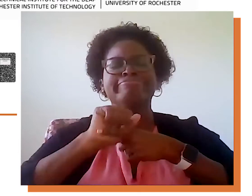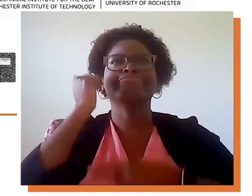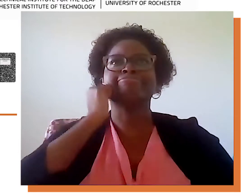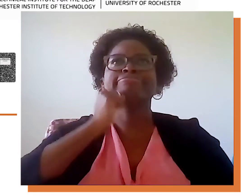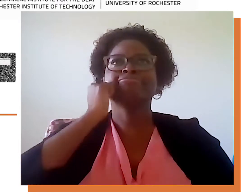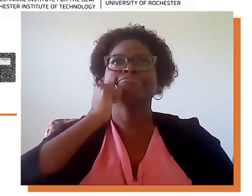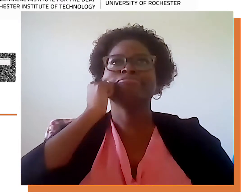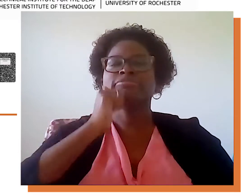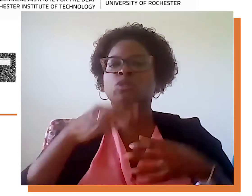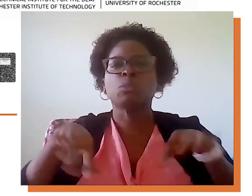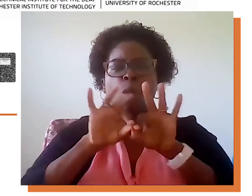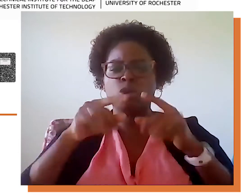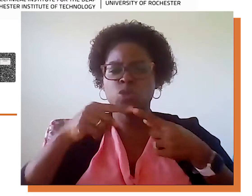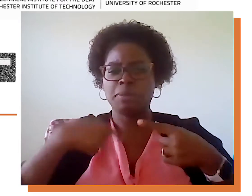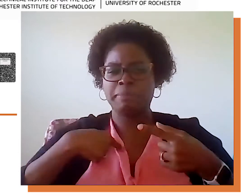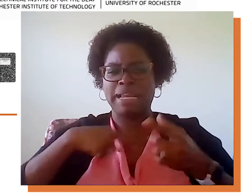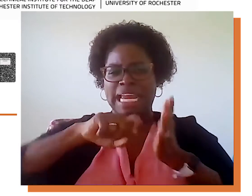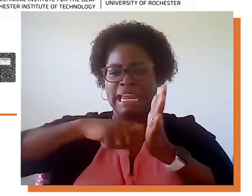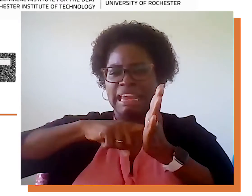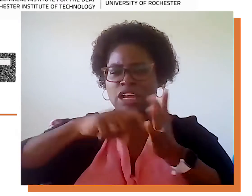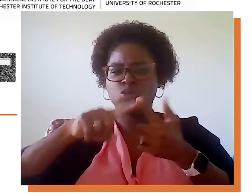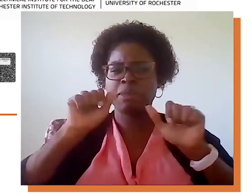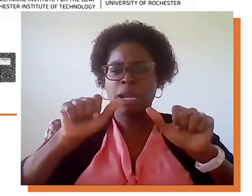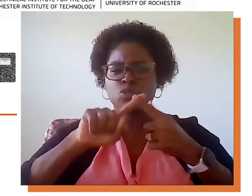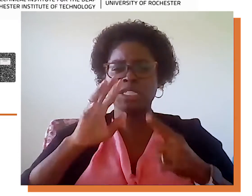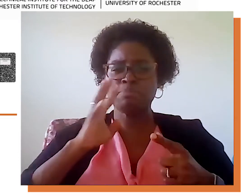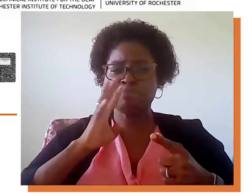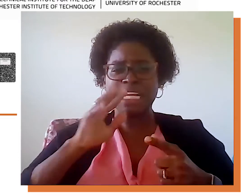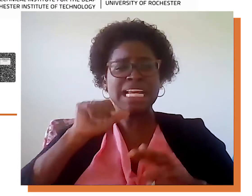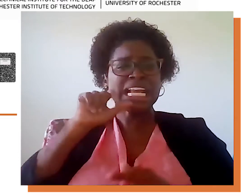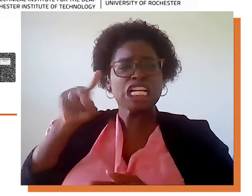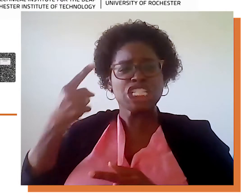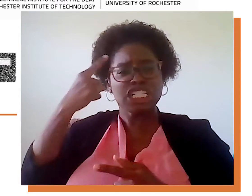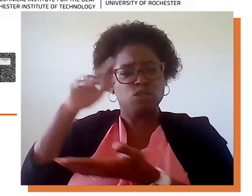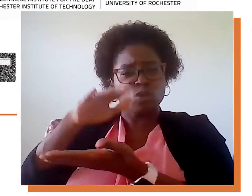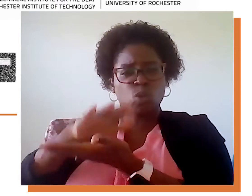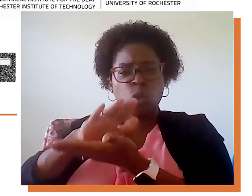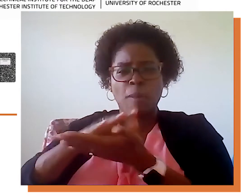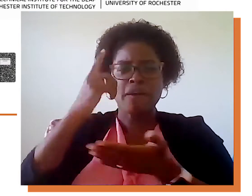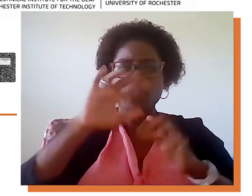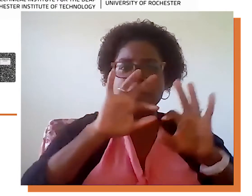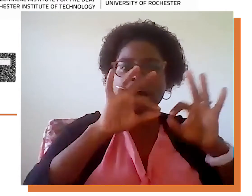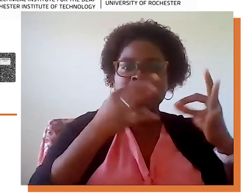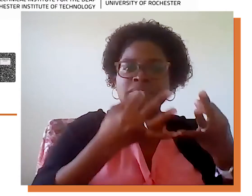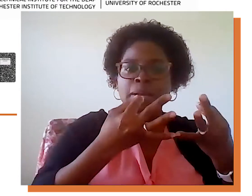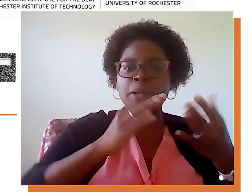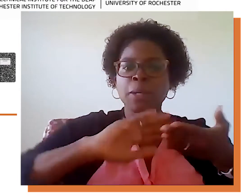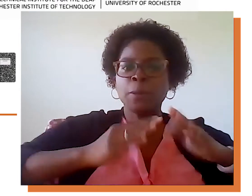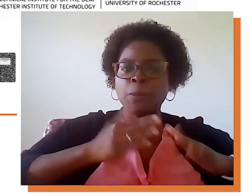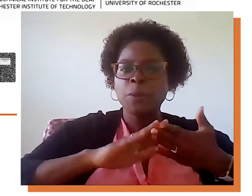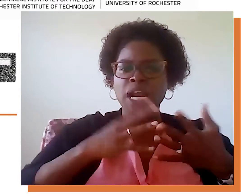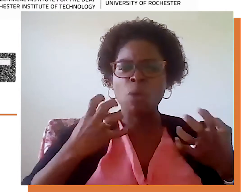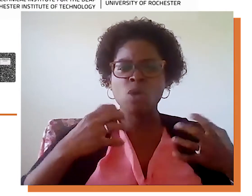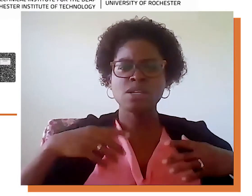and make all the right phonological sounds. But those were really keys early on for me to be able to speak